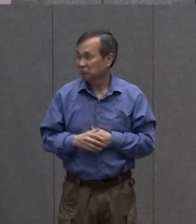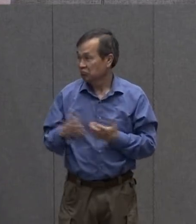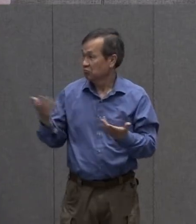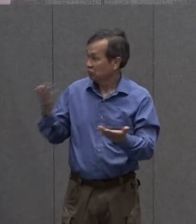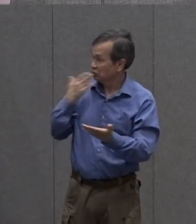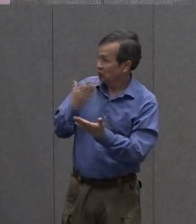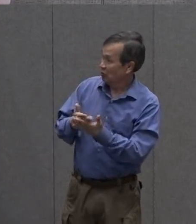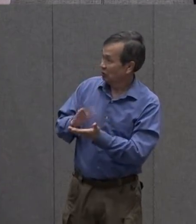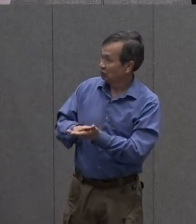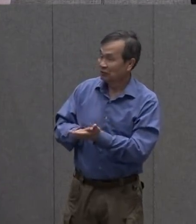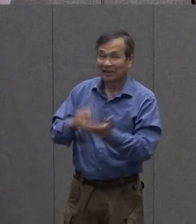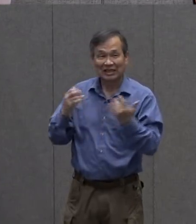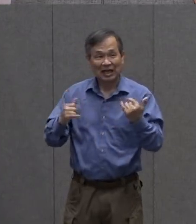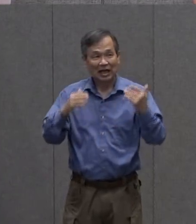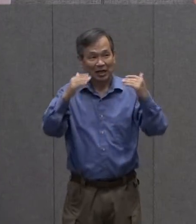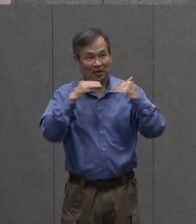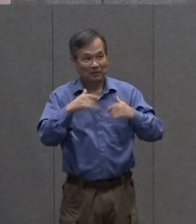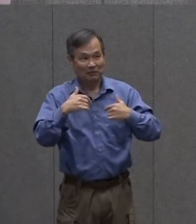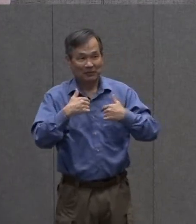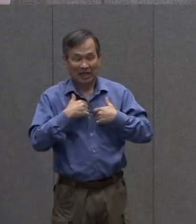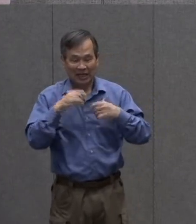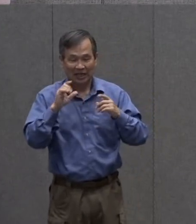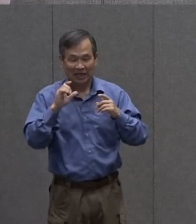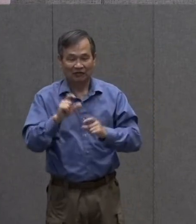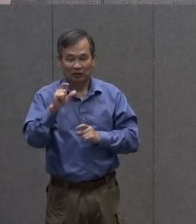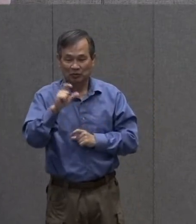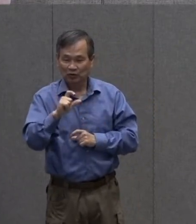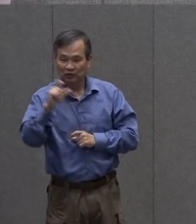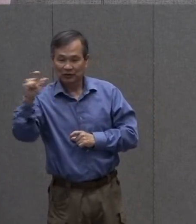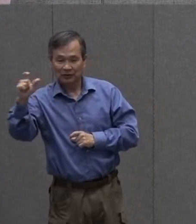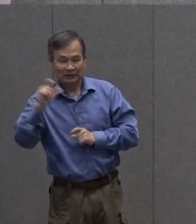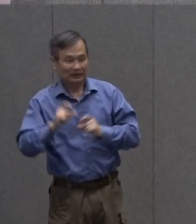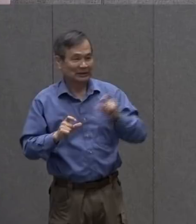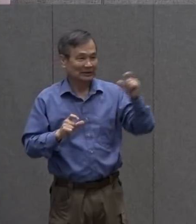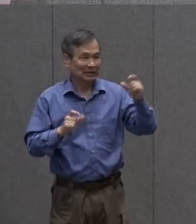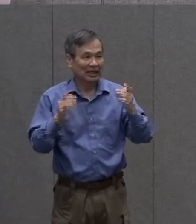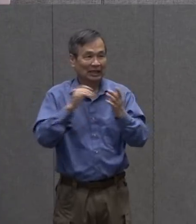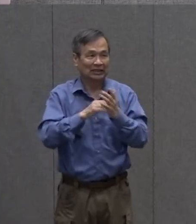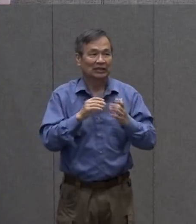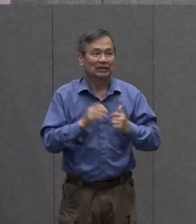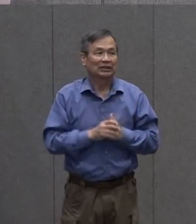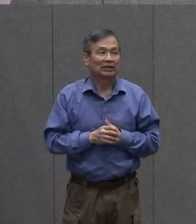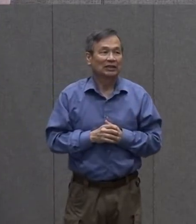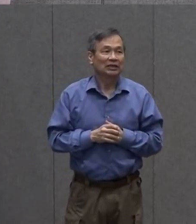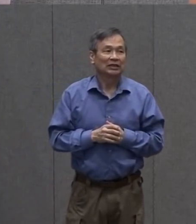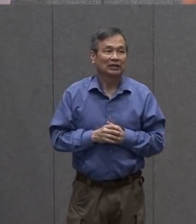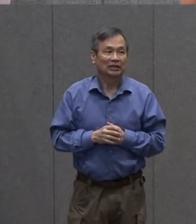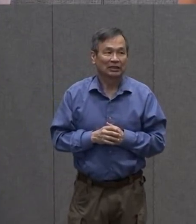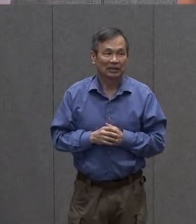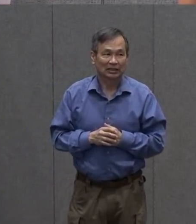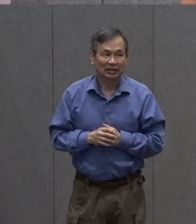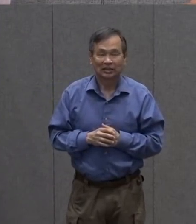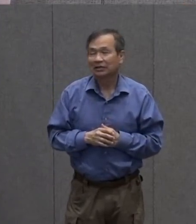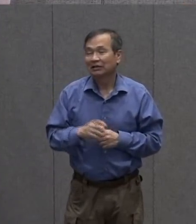Okay, now, I'm gonna move diagonally again. I'm not great at checkers.